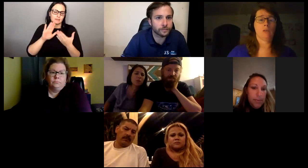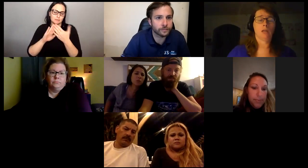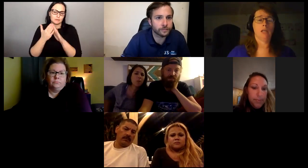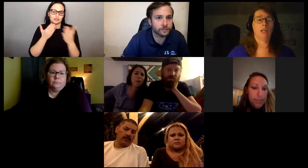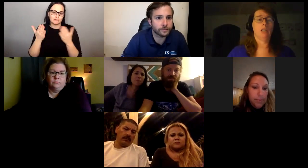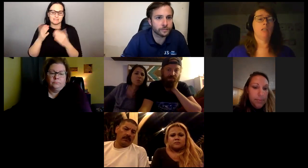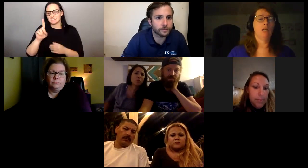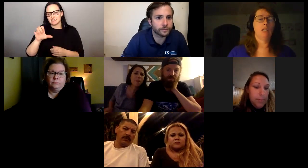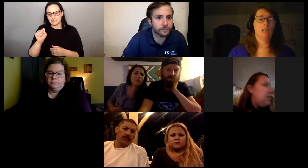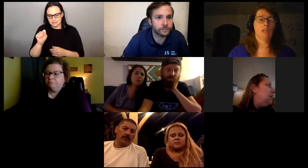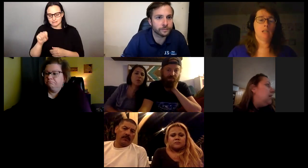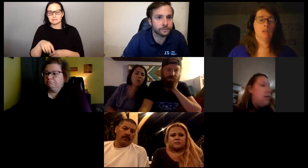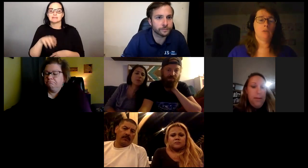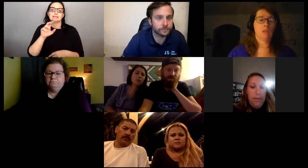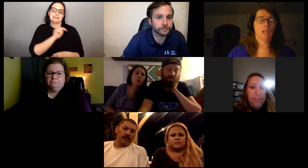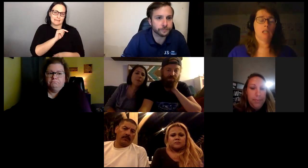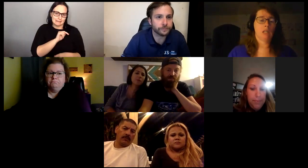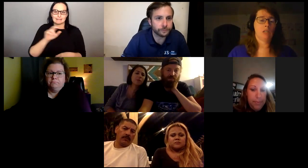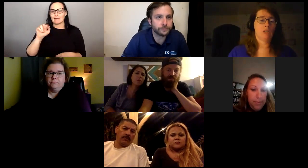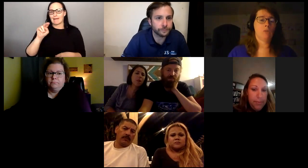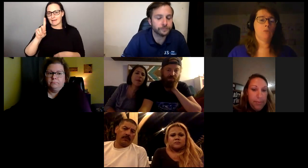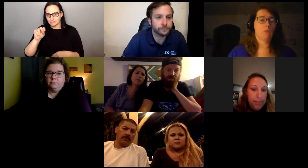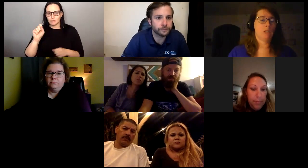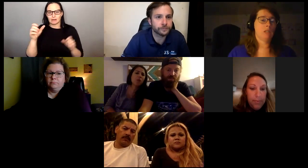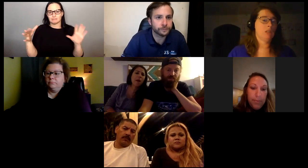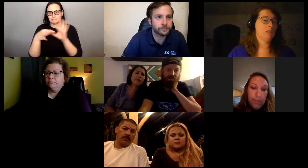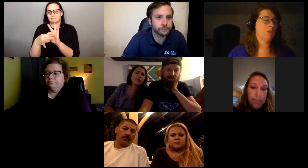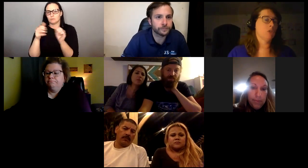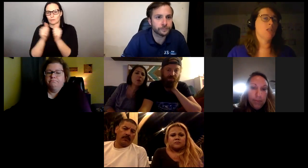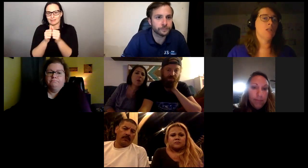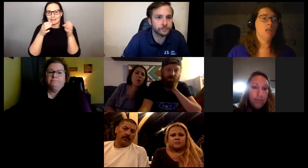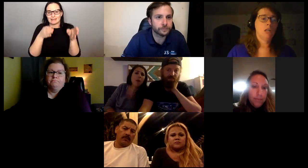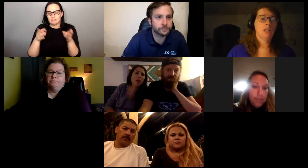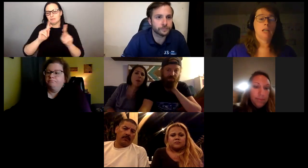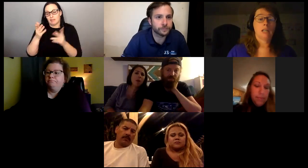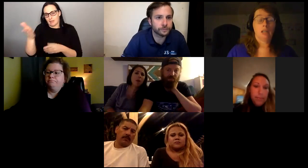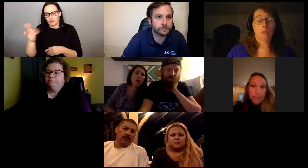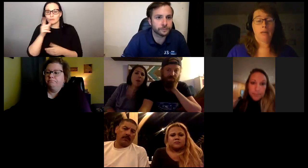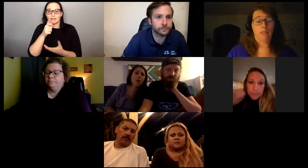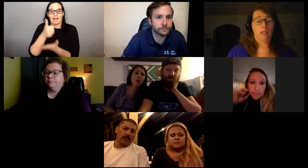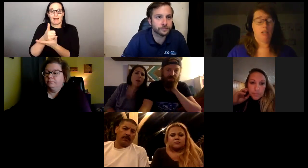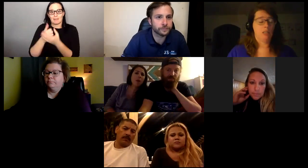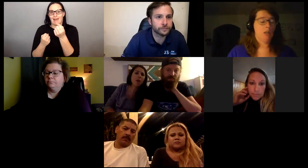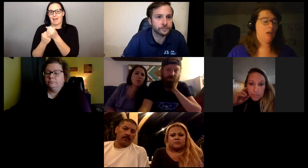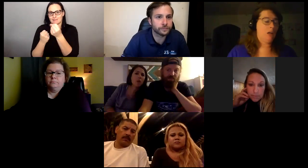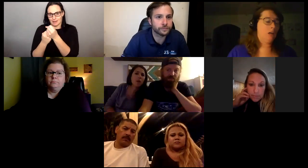and nick and ando can connect you with individuals there that can help advocate